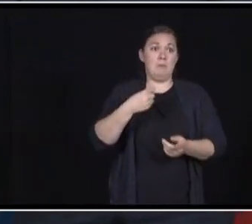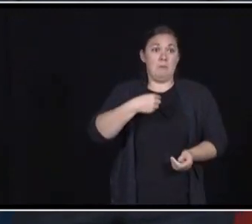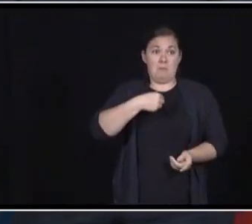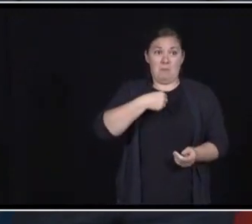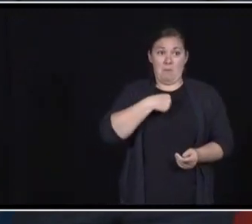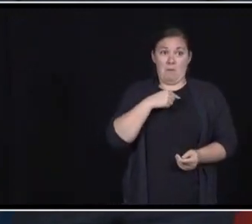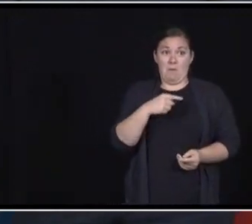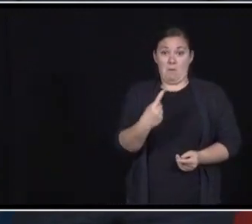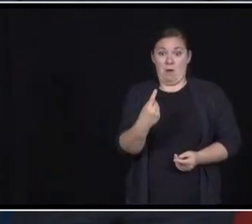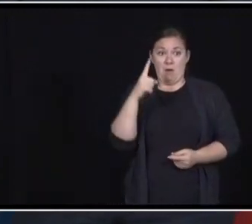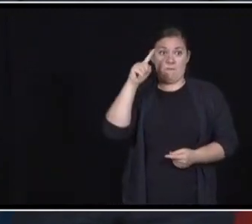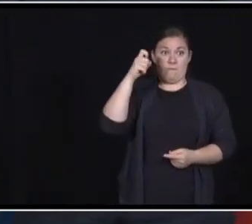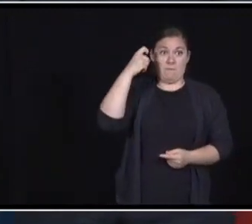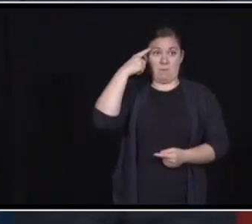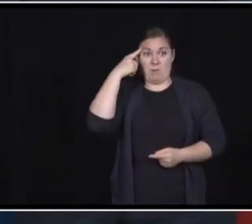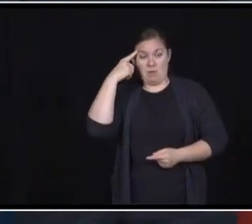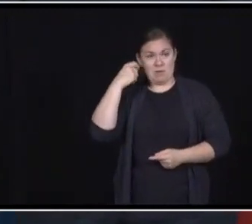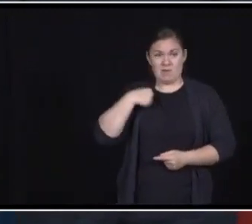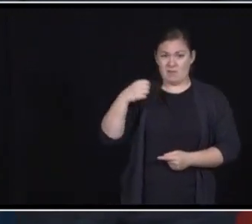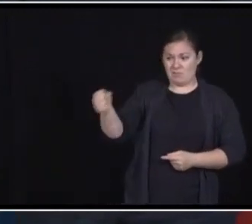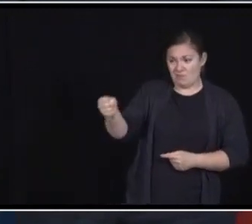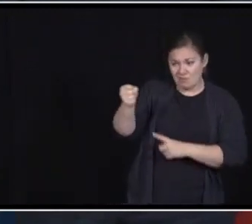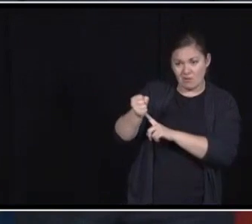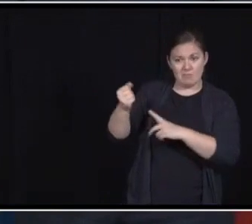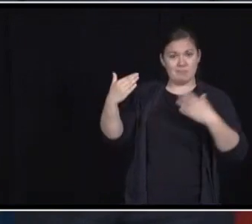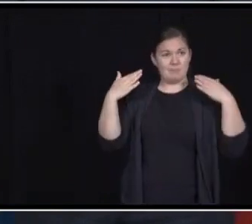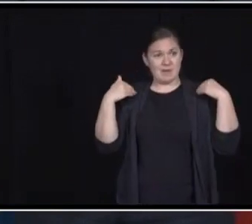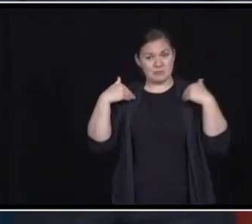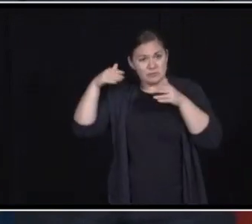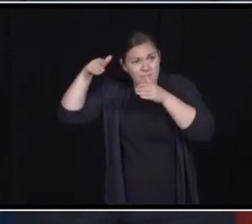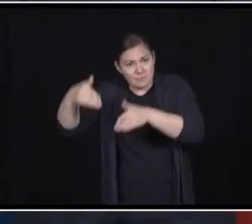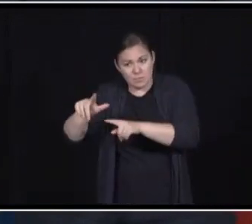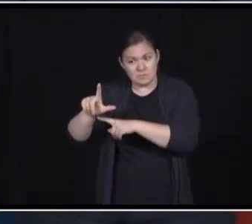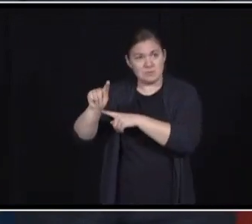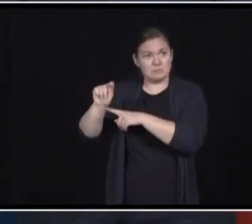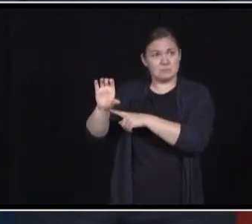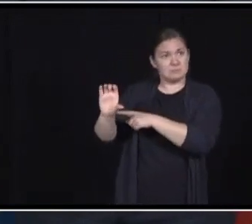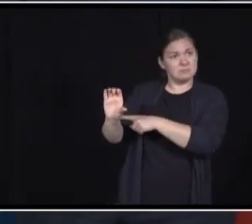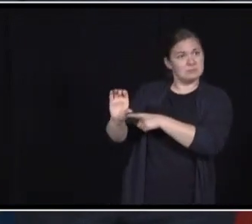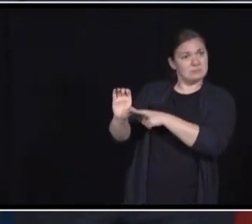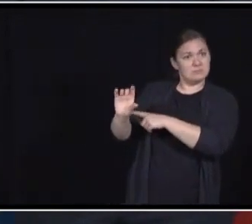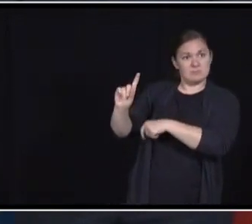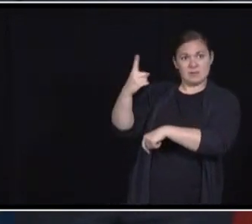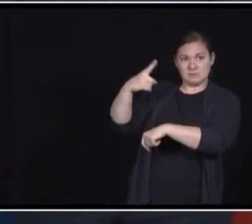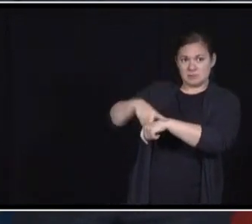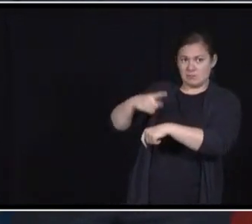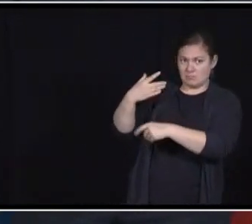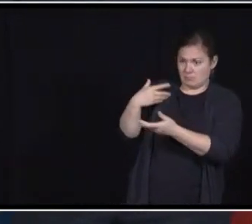That does not mean that we were not thinking about it right from the get-go, I was the only